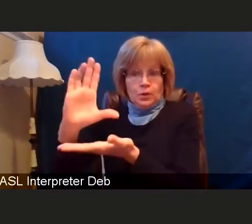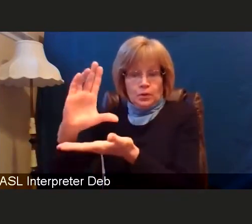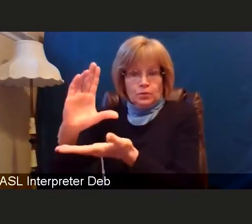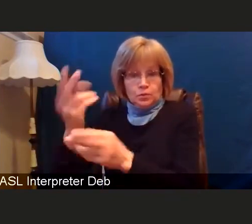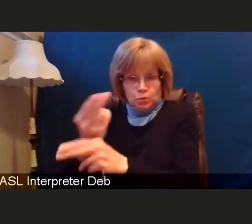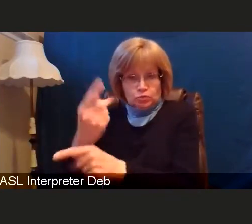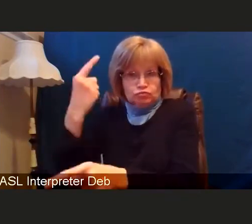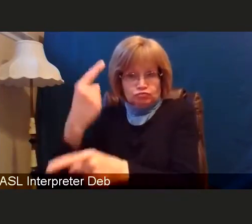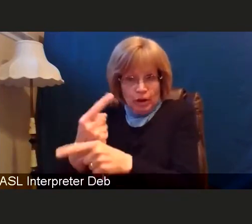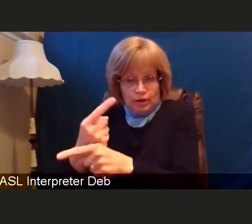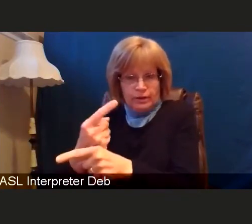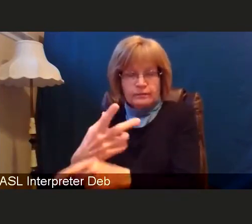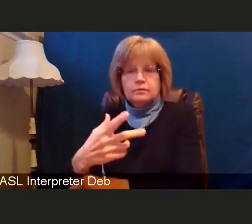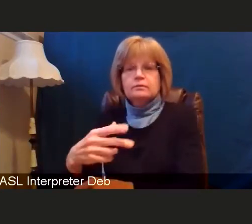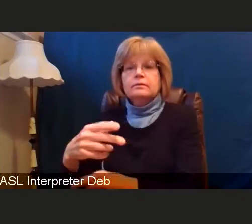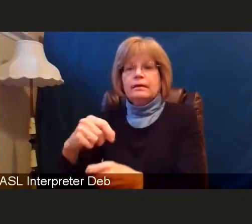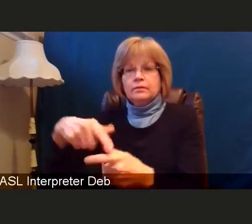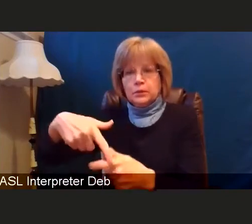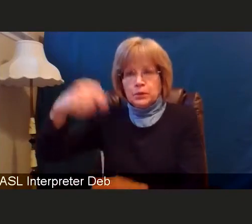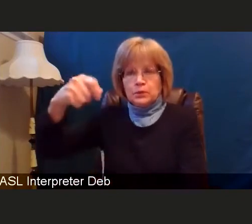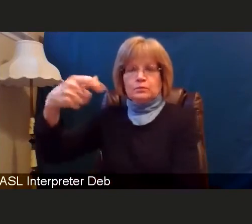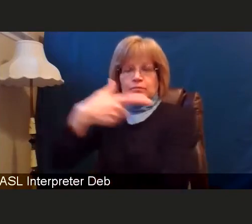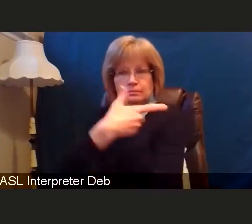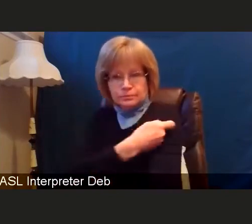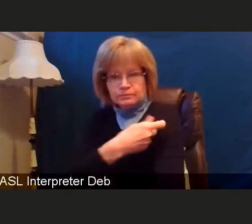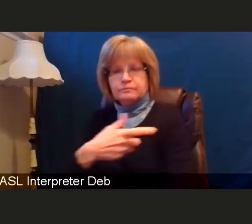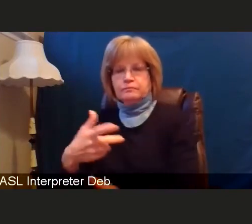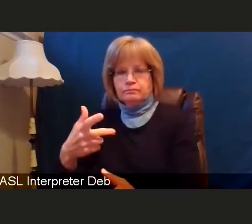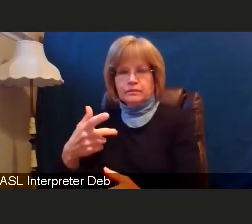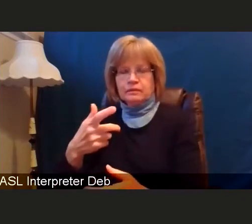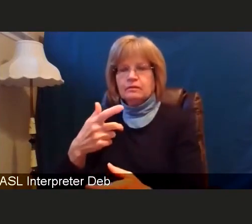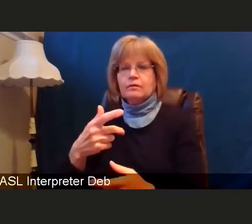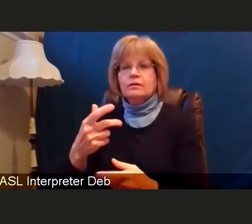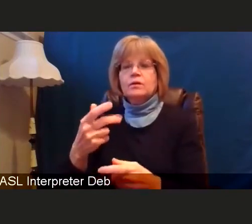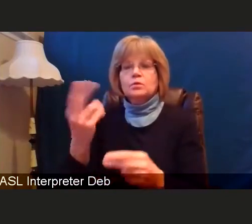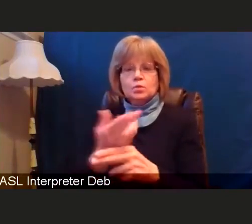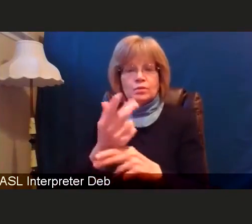and expeditiously to vaccinate everyone who is currently